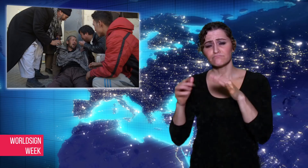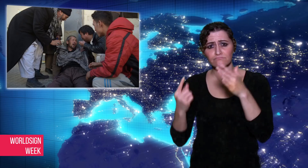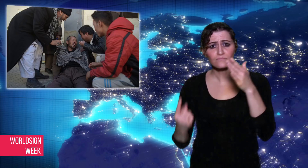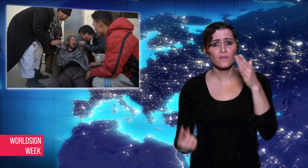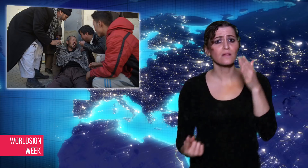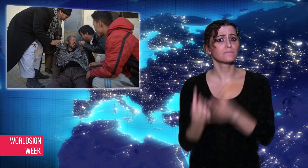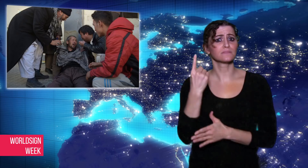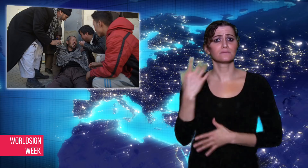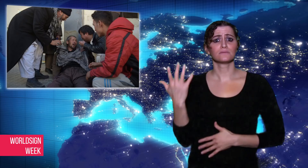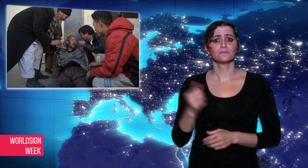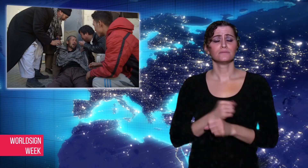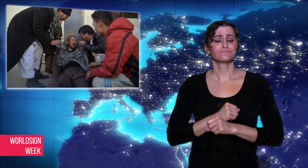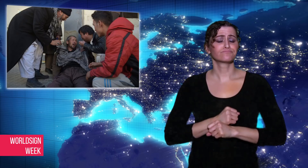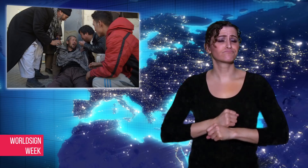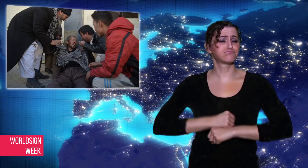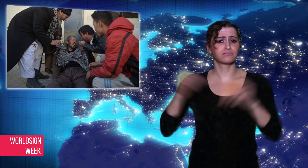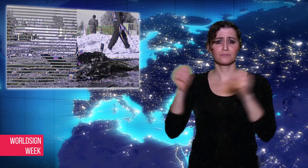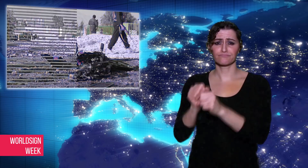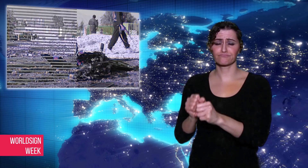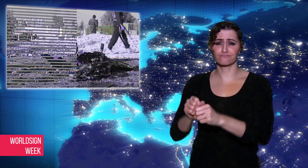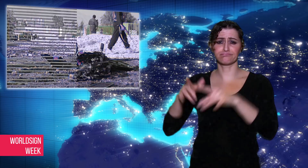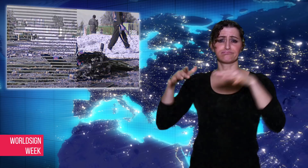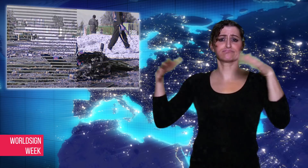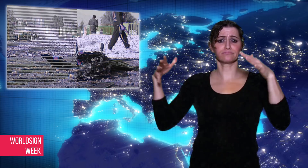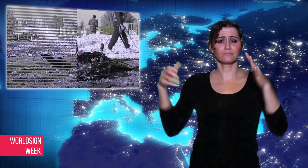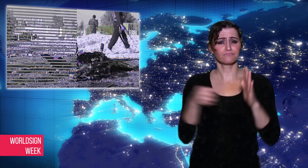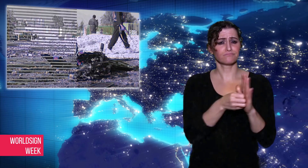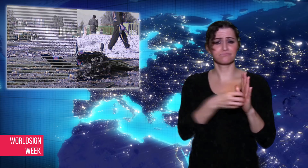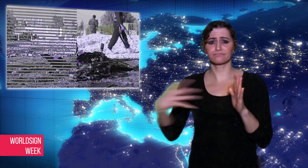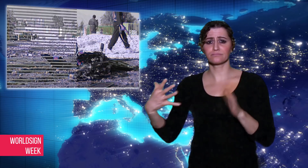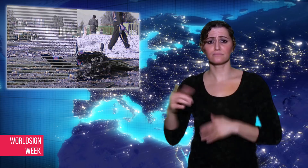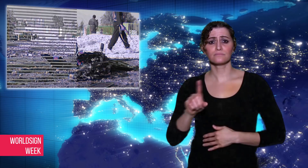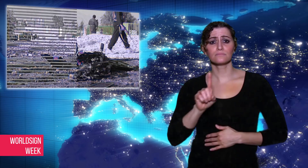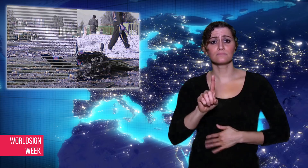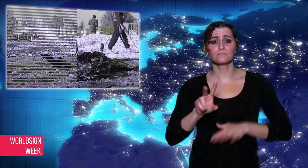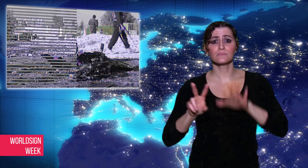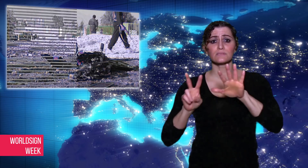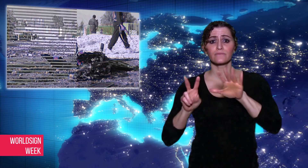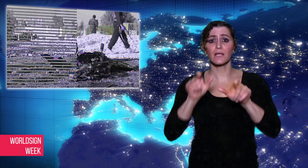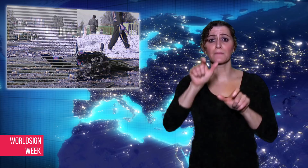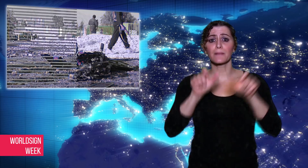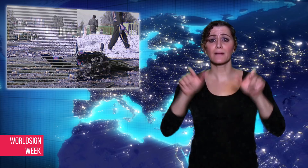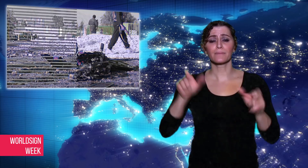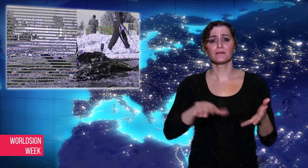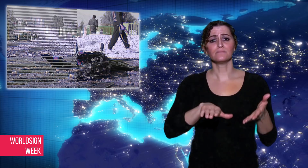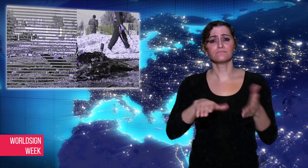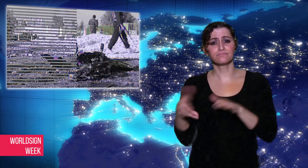responsibility for the attack, but the